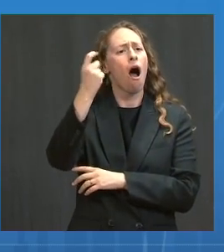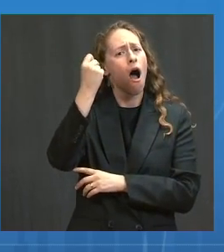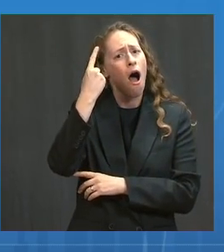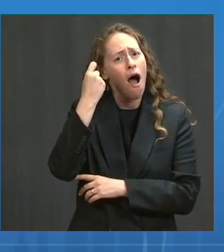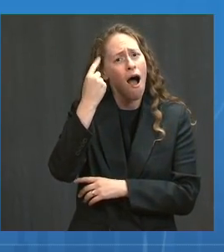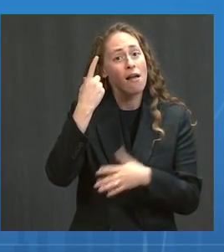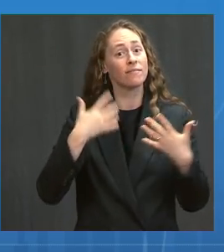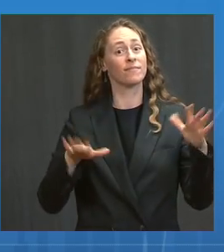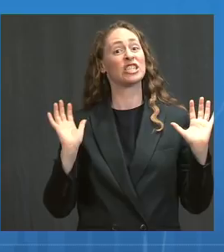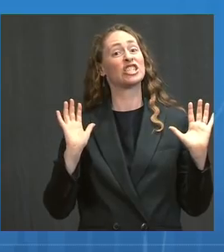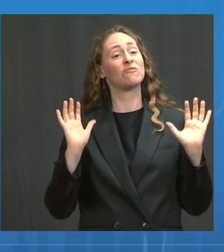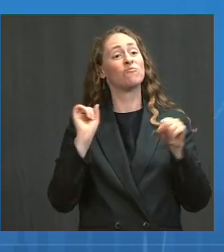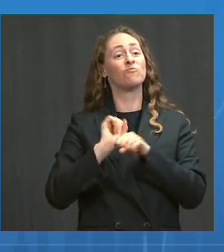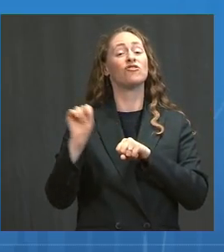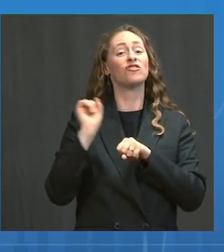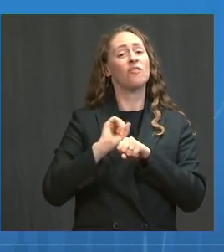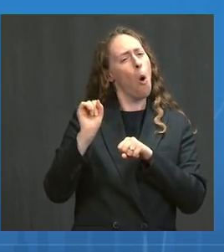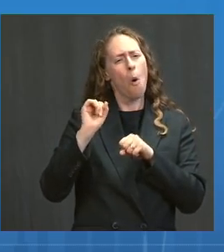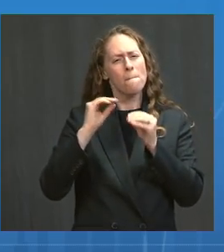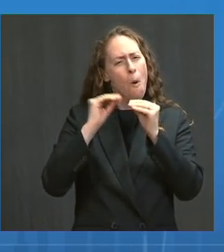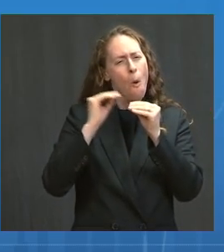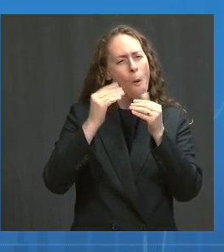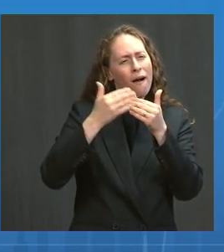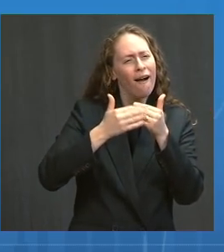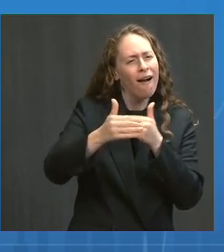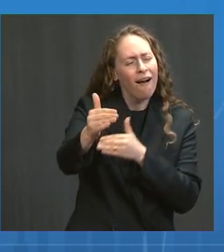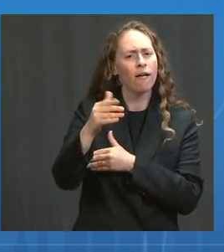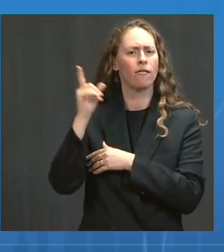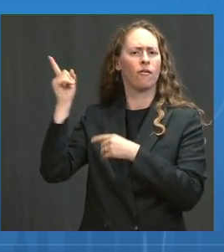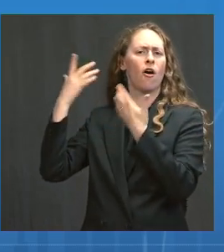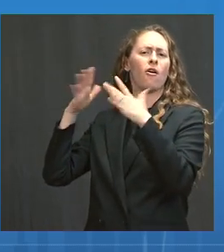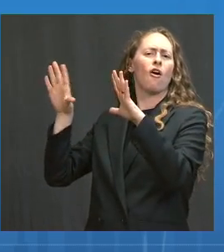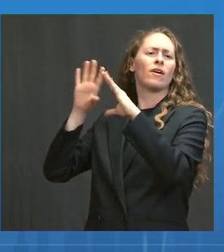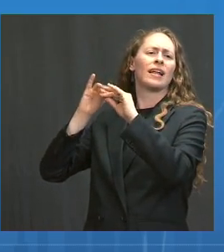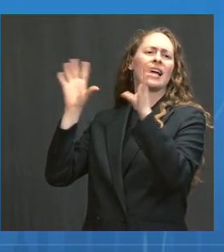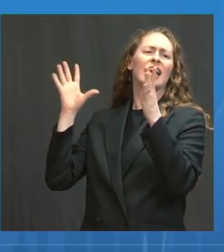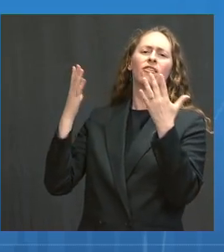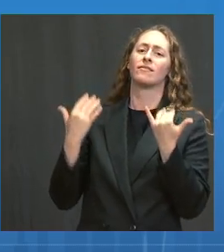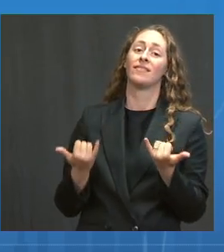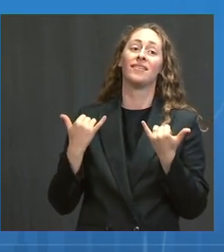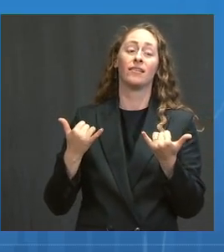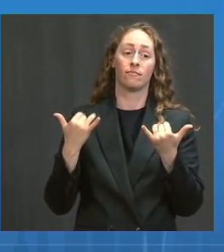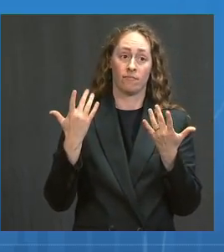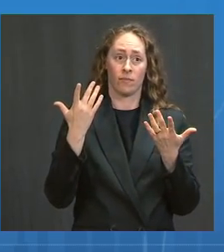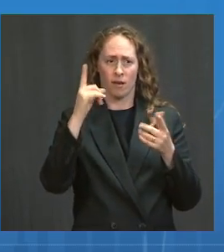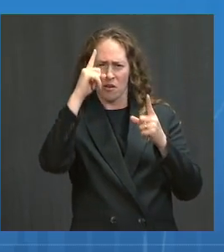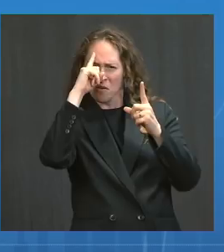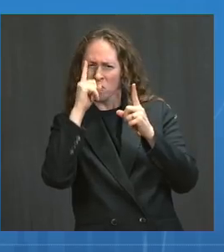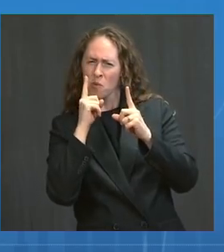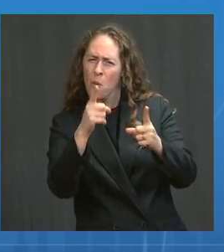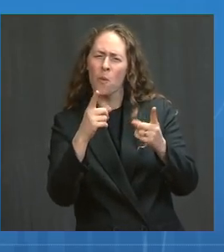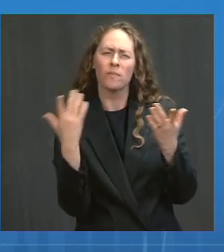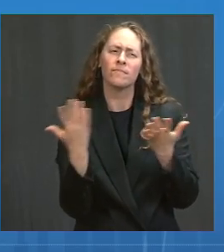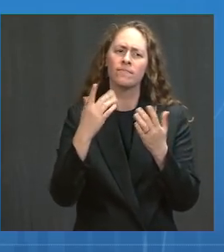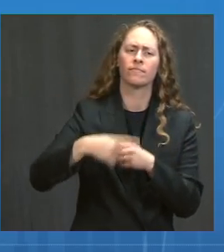because as the President has said, our work to vaccinate the millions of Americans who still need protection against the virus